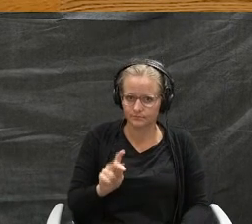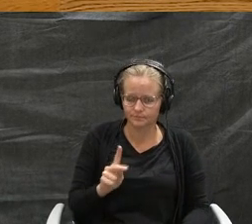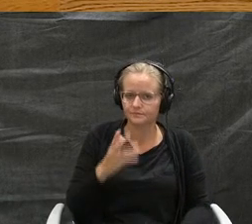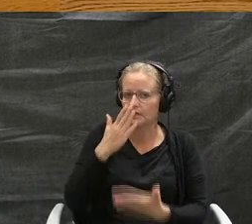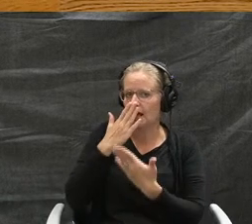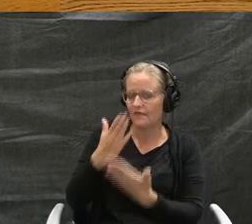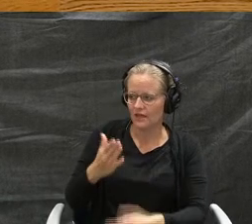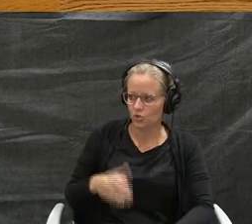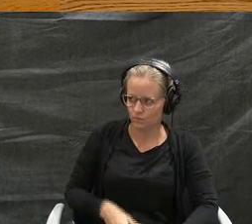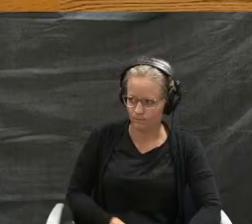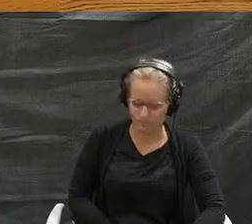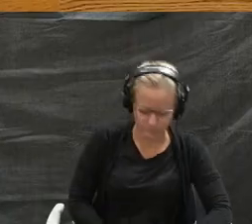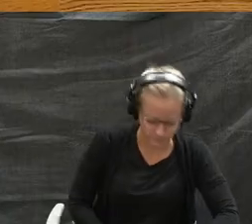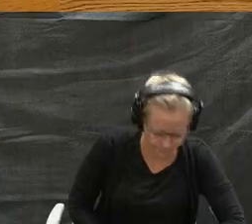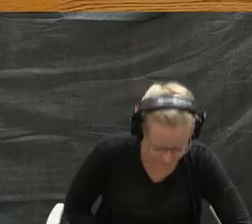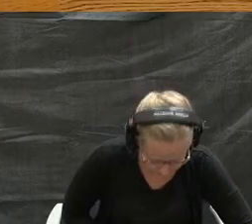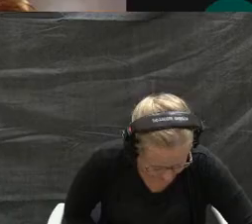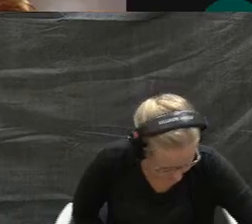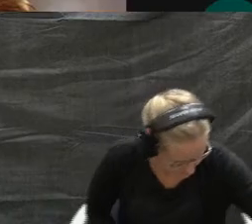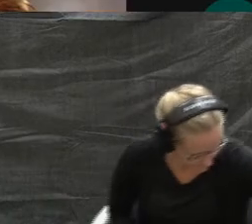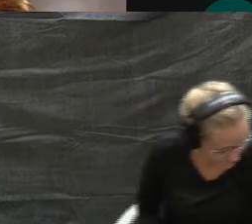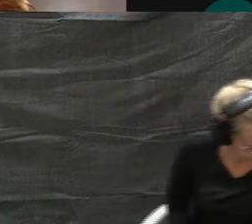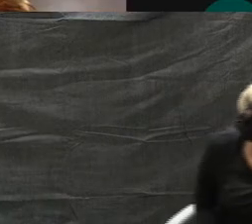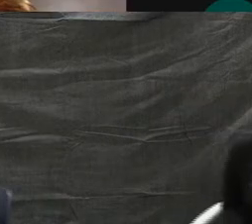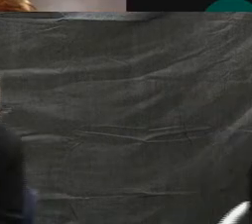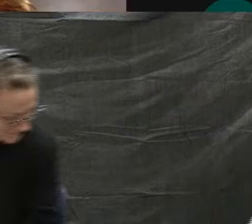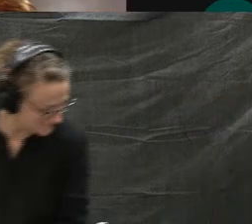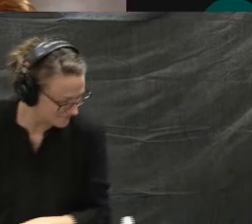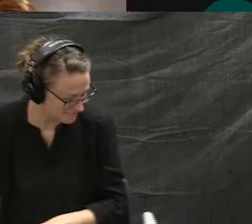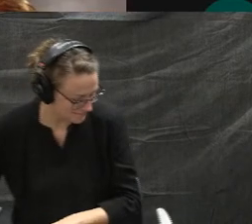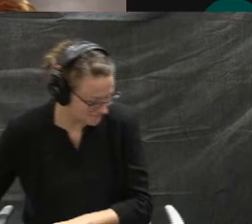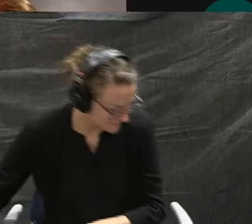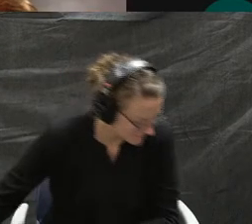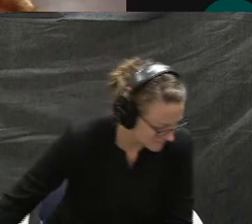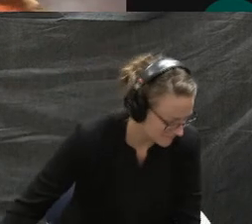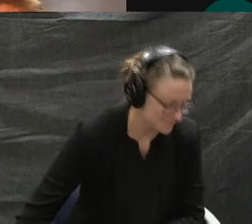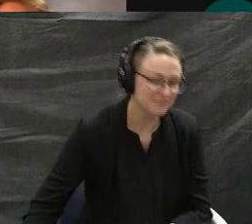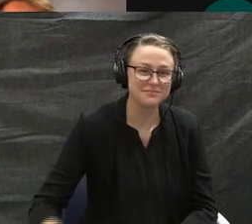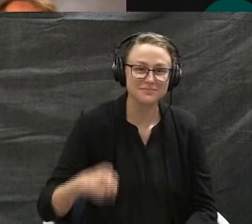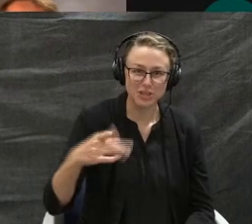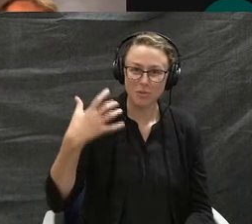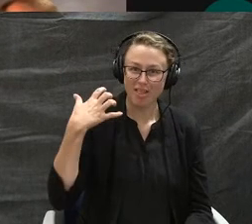you. That's right, you're the boss. You can do that.